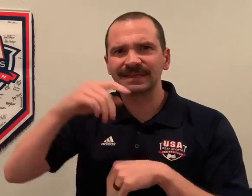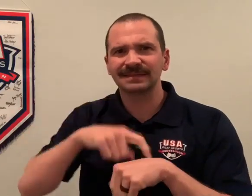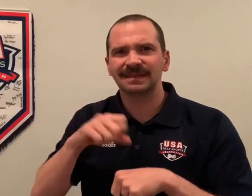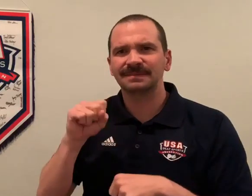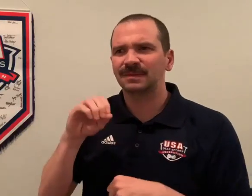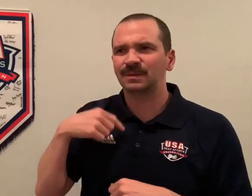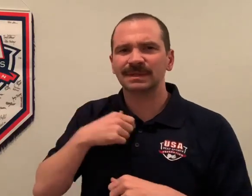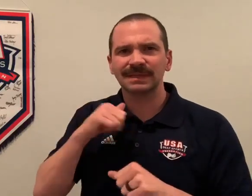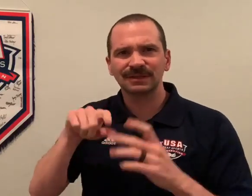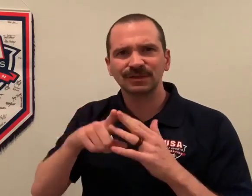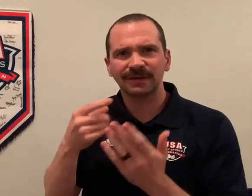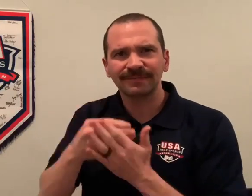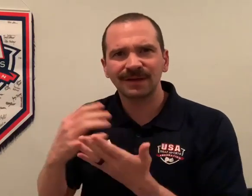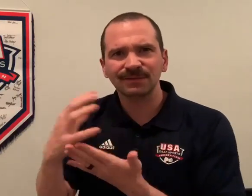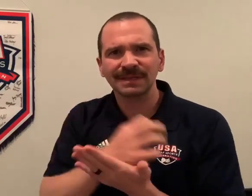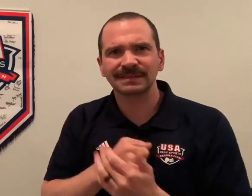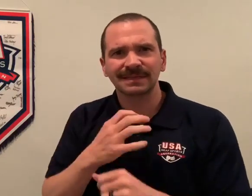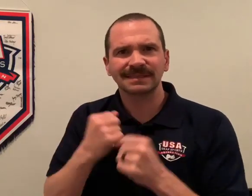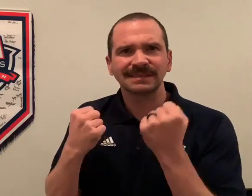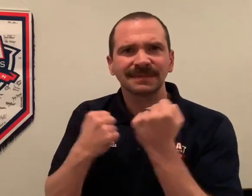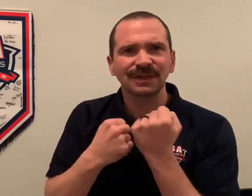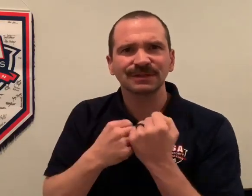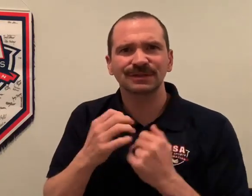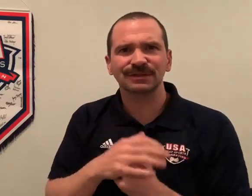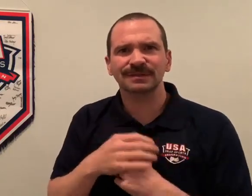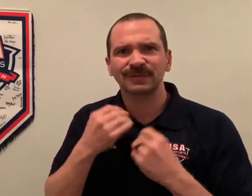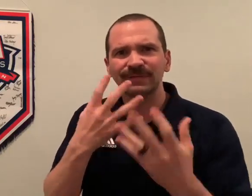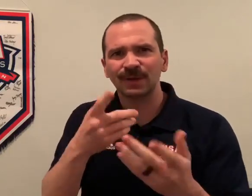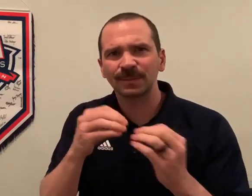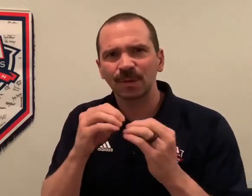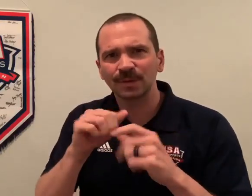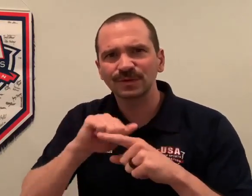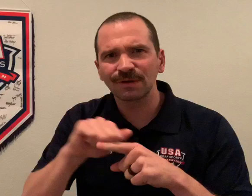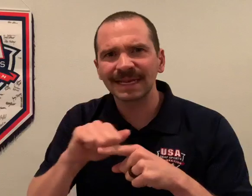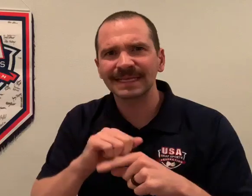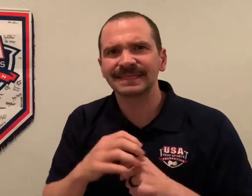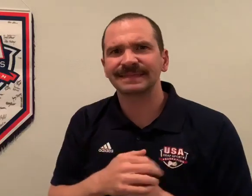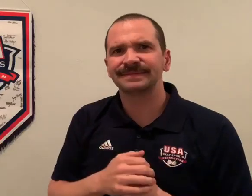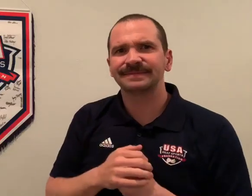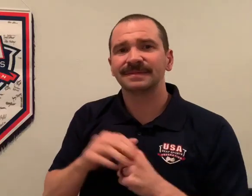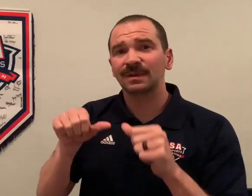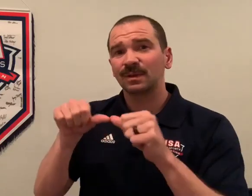time so we can start fundraising and providing sponsorships. Also, we can provide you with more training.